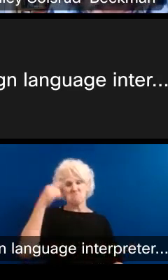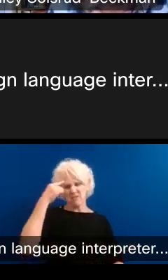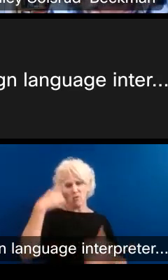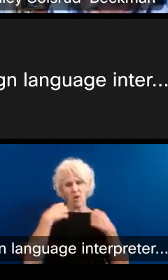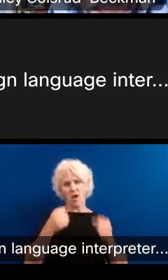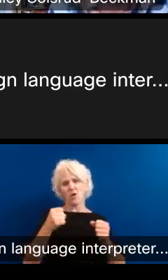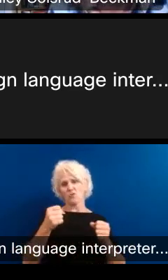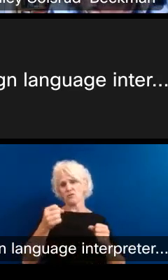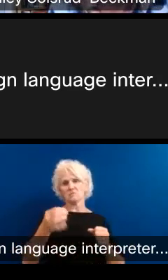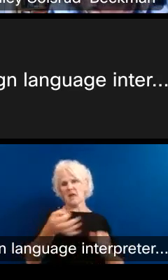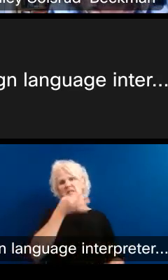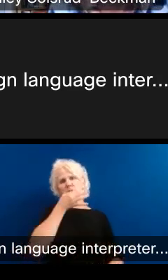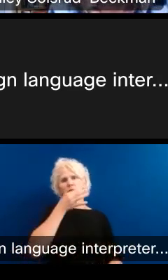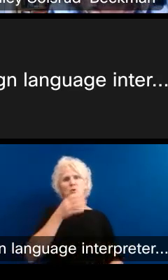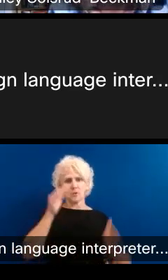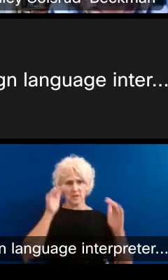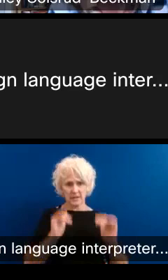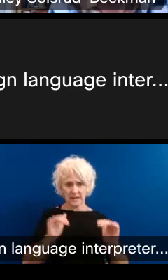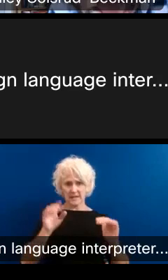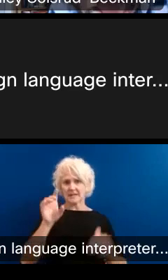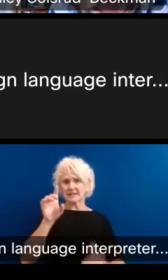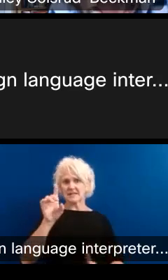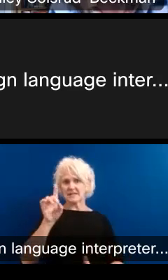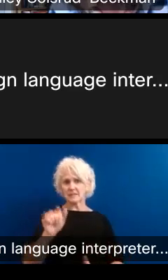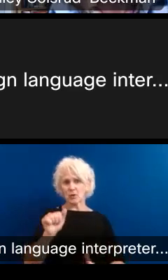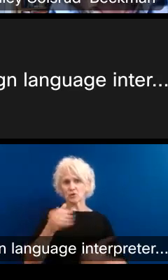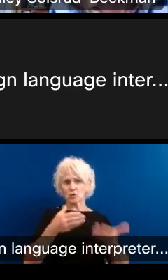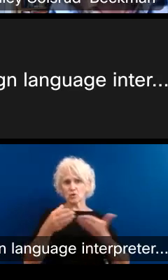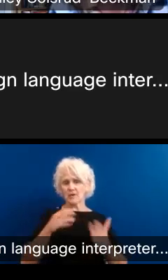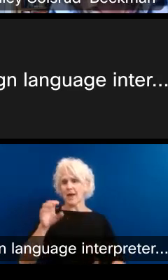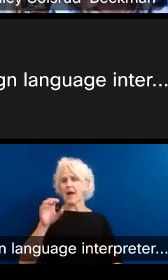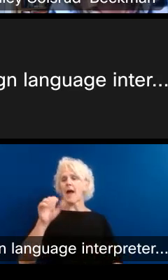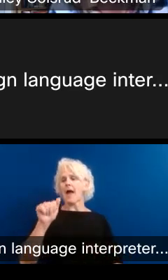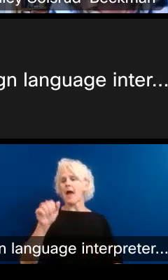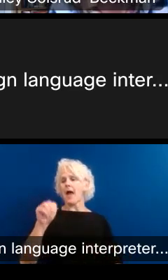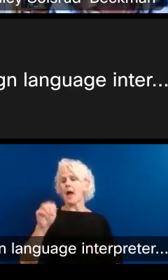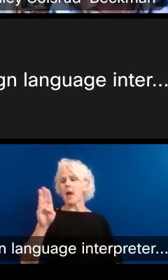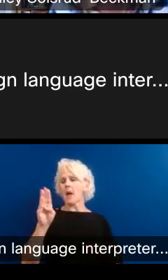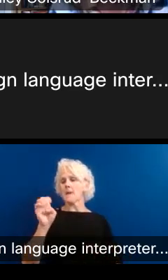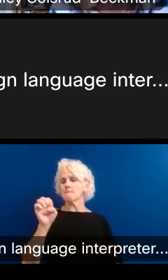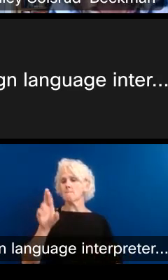for our Disability Services Division, for Amber. Best way to reach her is going to be through the